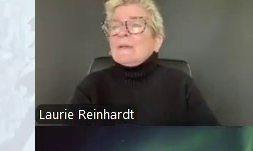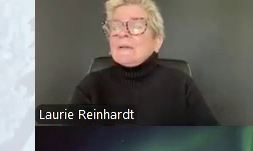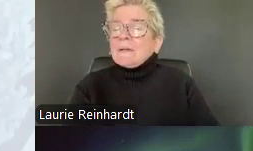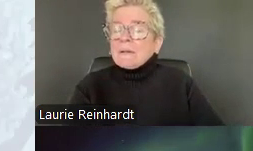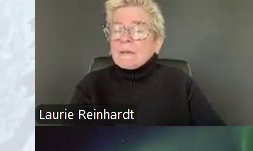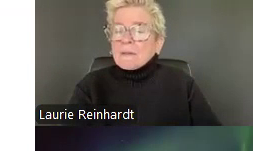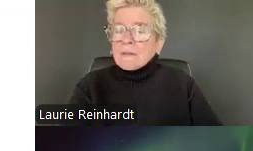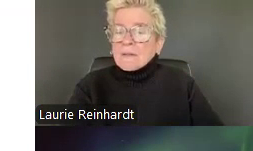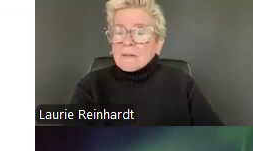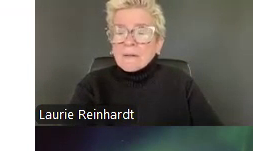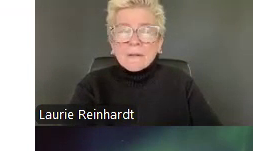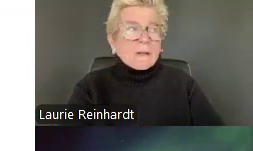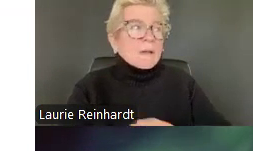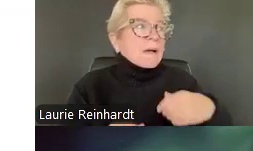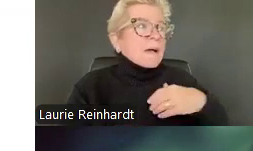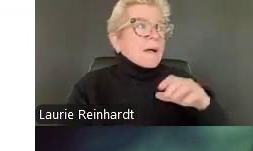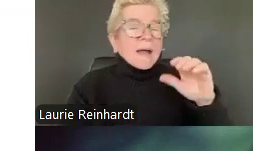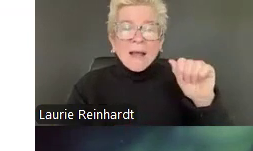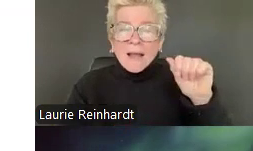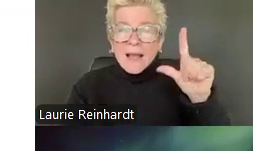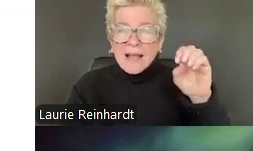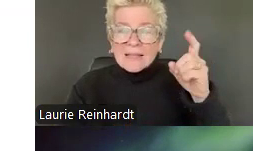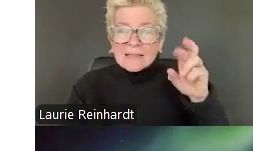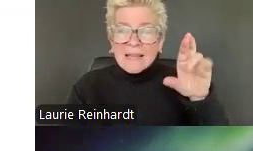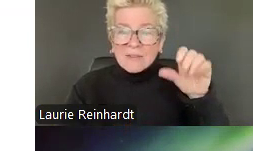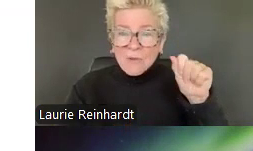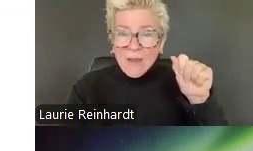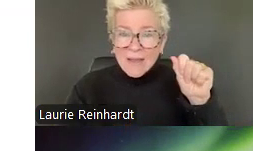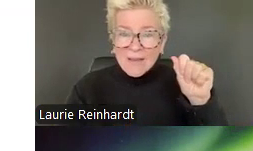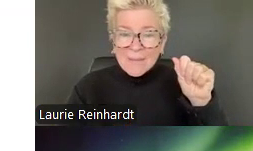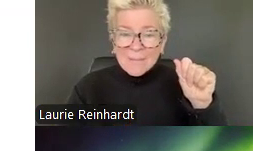Alexandra. Alexandra, you want to tell us a little bit about what this looks like for